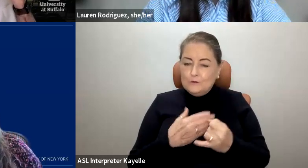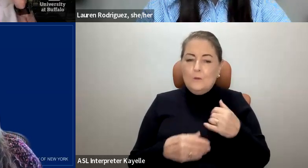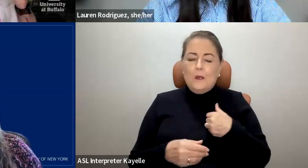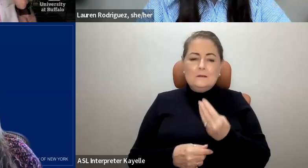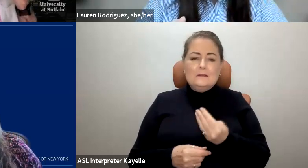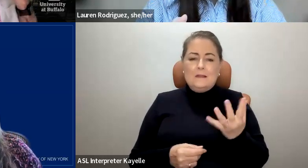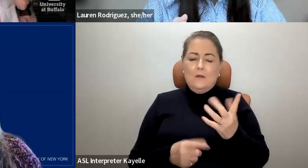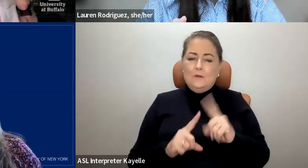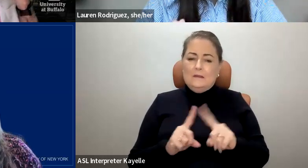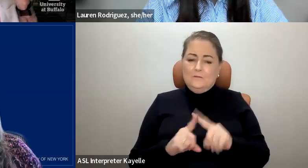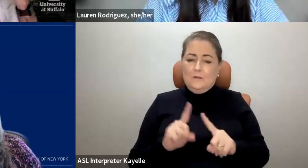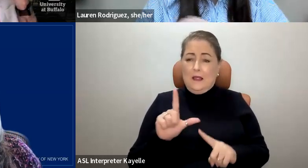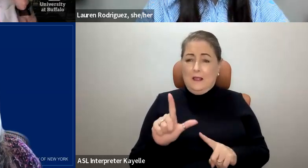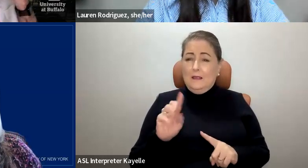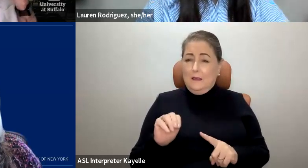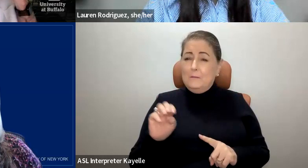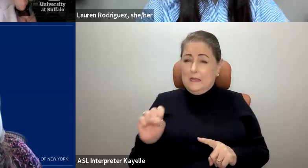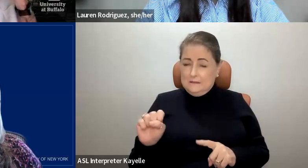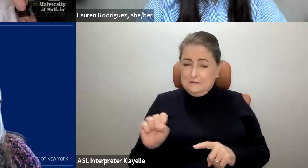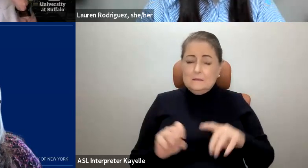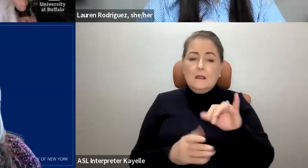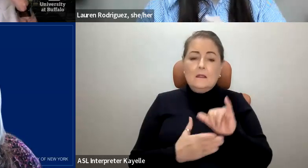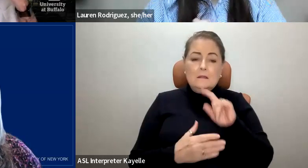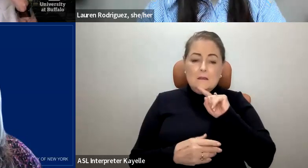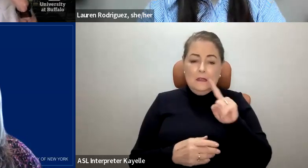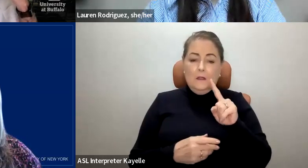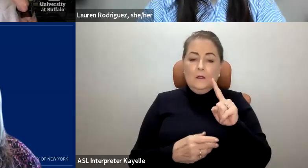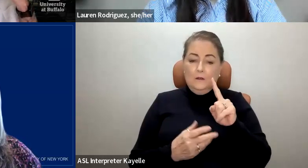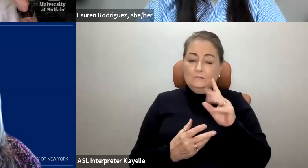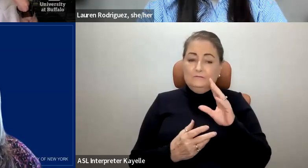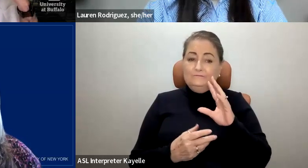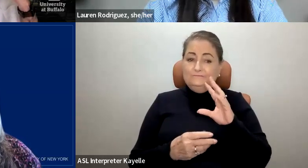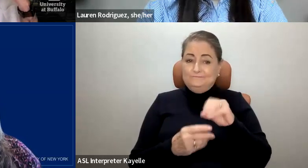different LMSs that were in, in play across SUNY, all as single